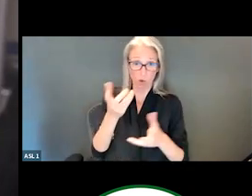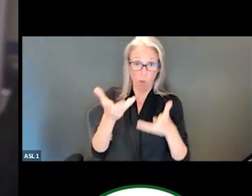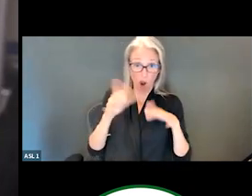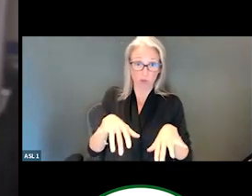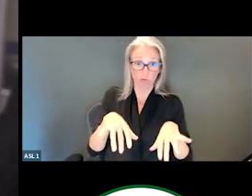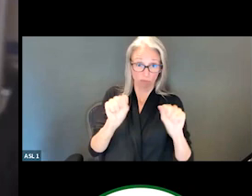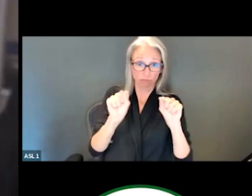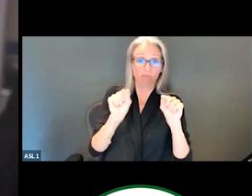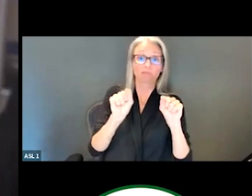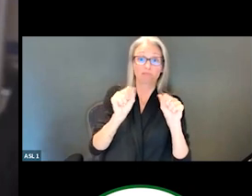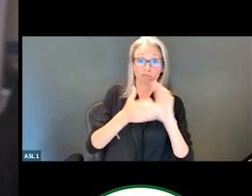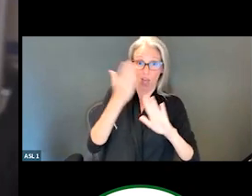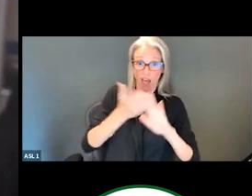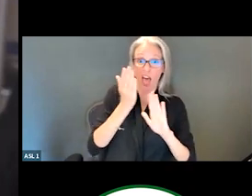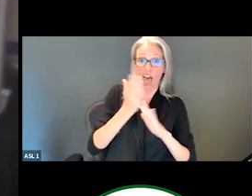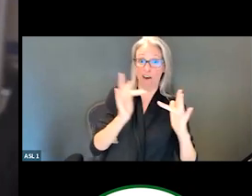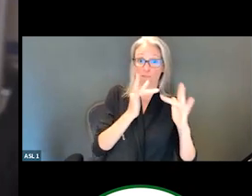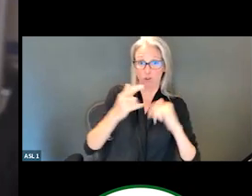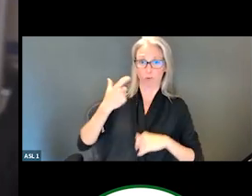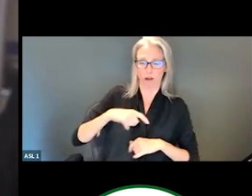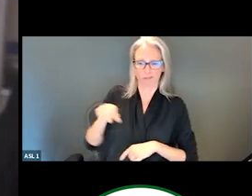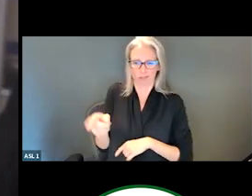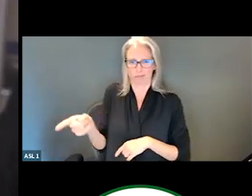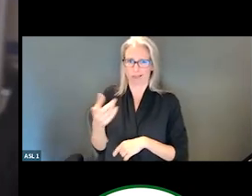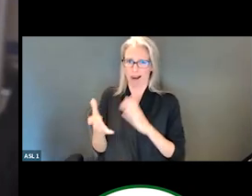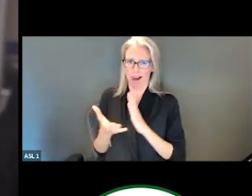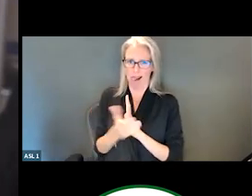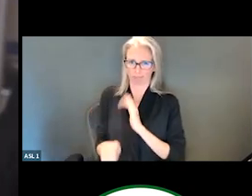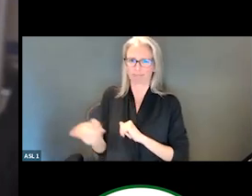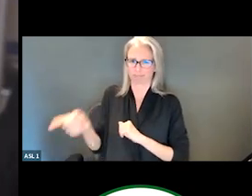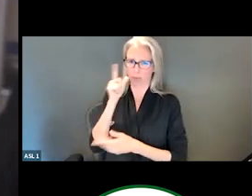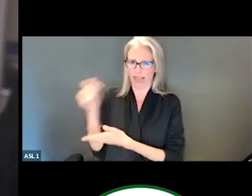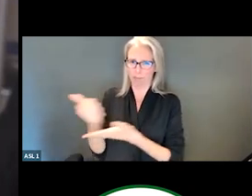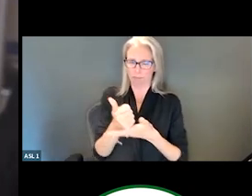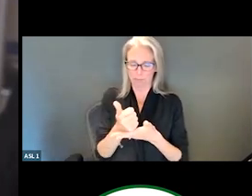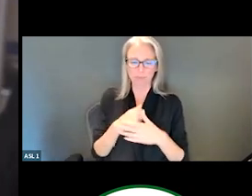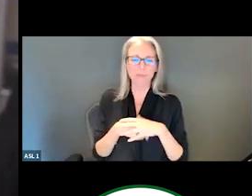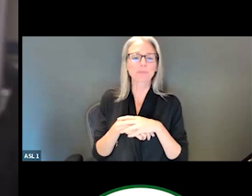goal of this conference as I mentioned at the start is really to connect people together.